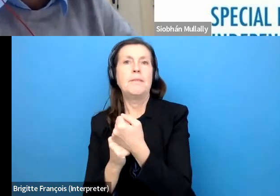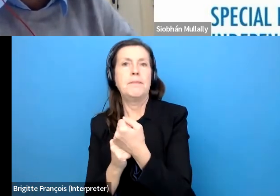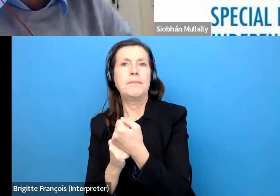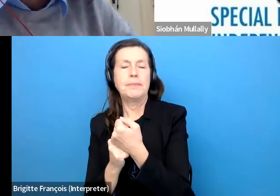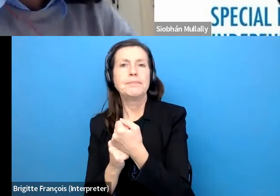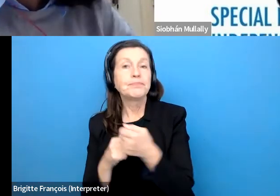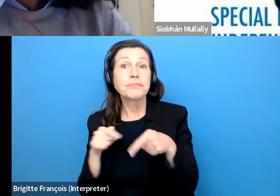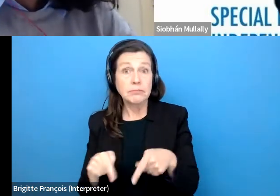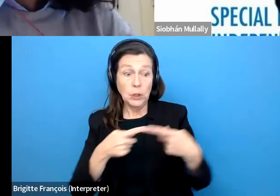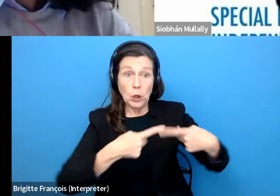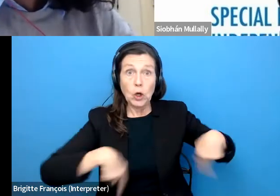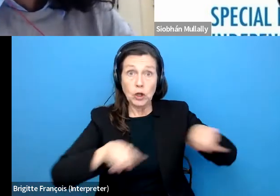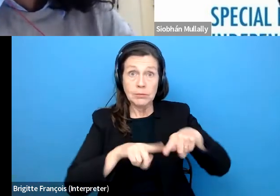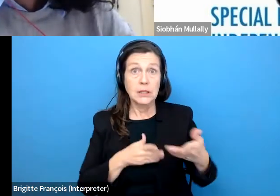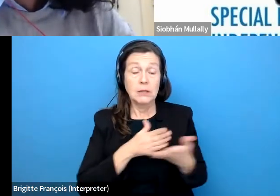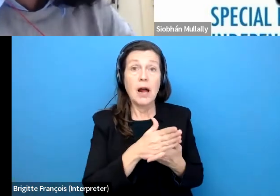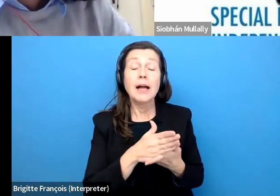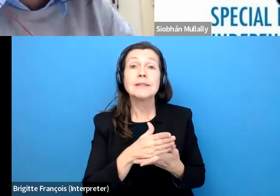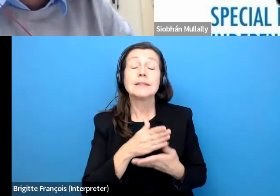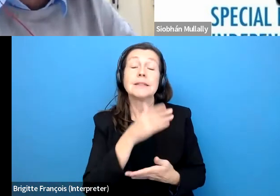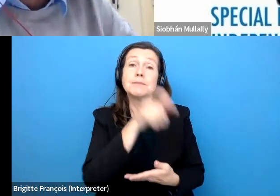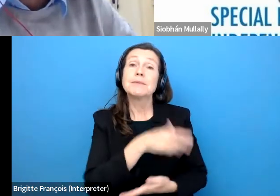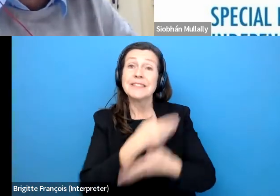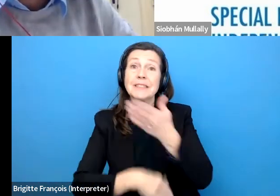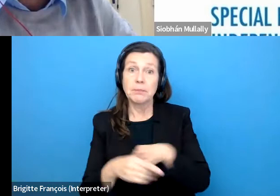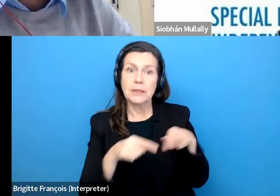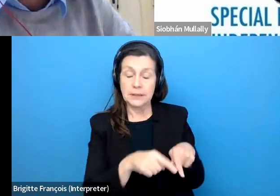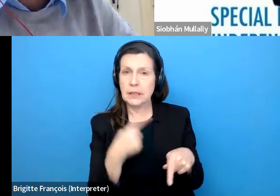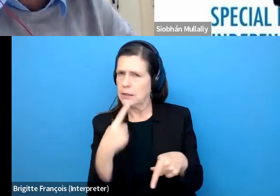by the Committee on the rights of persons with disabilities is